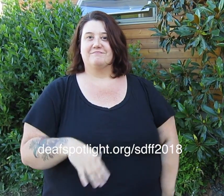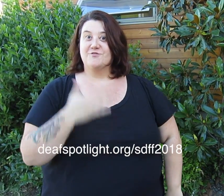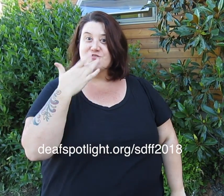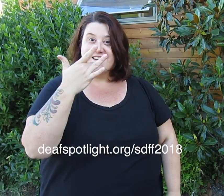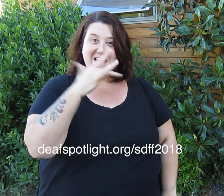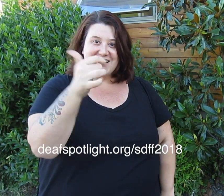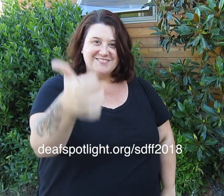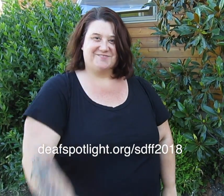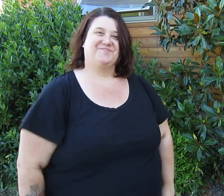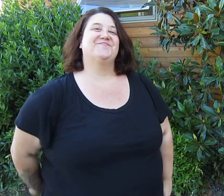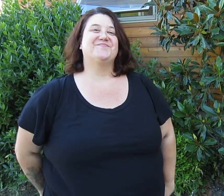Good luck!